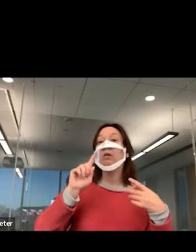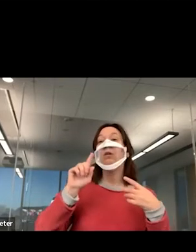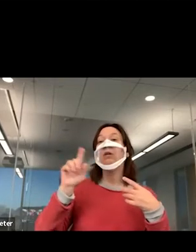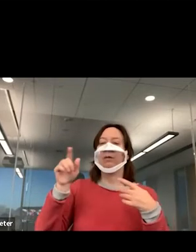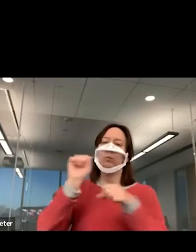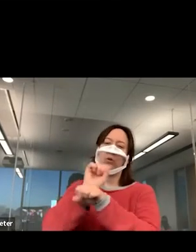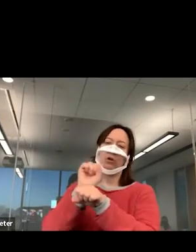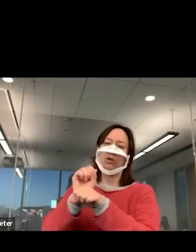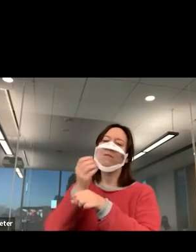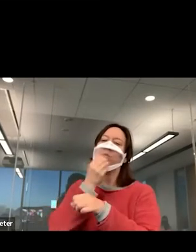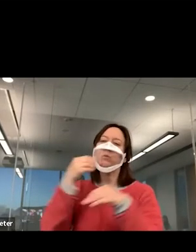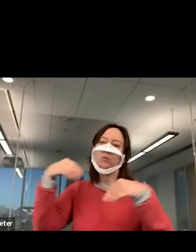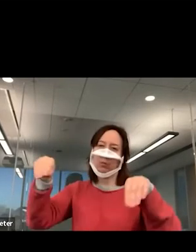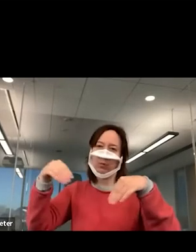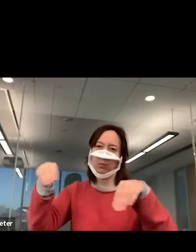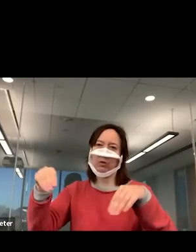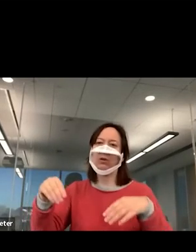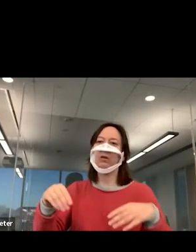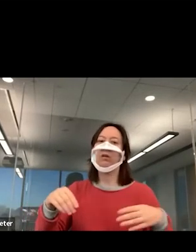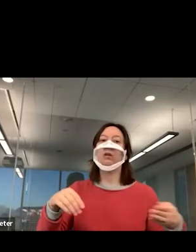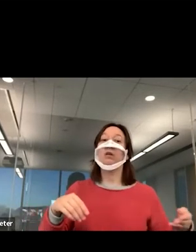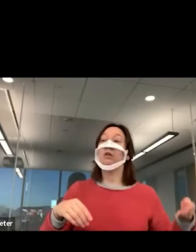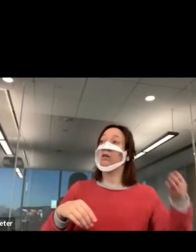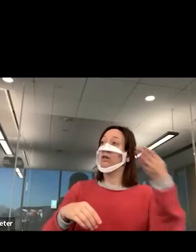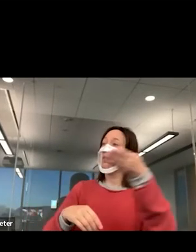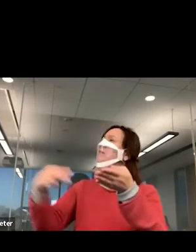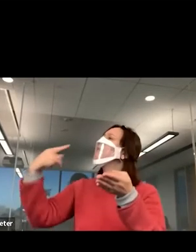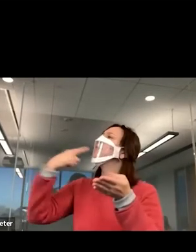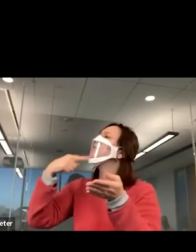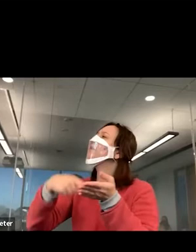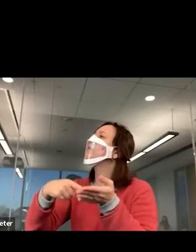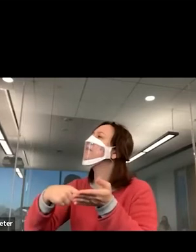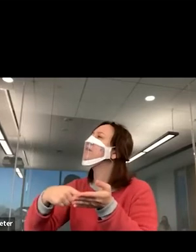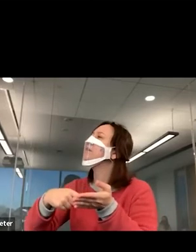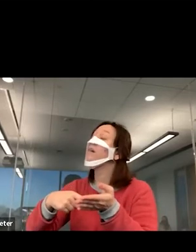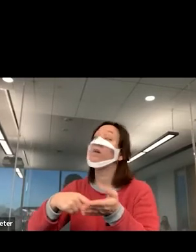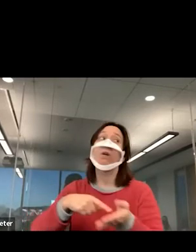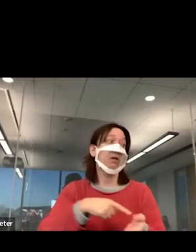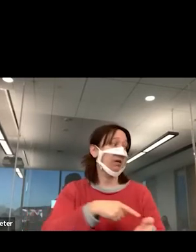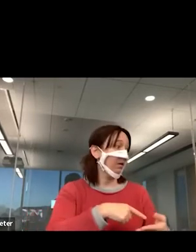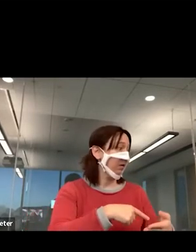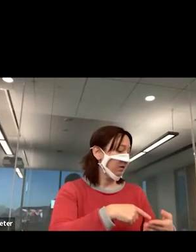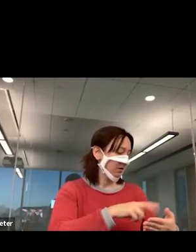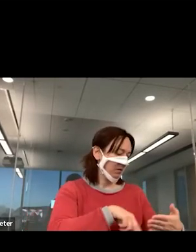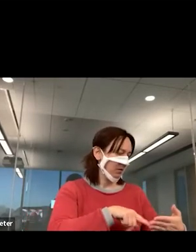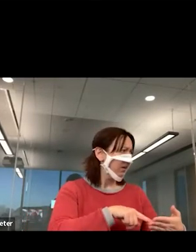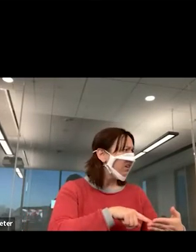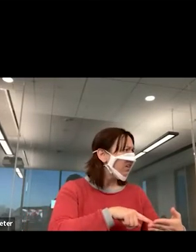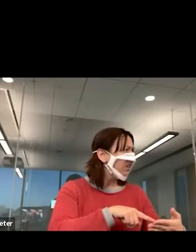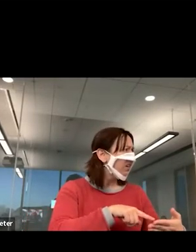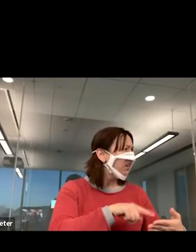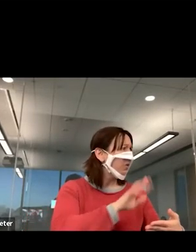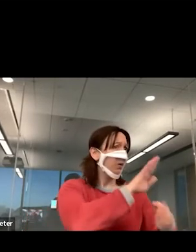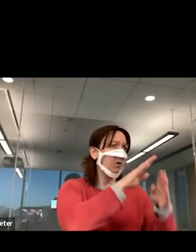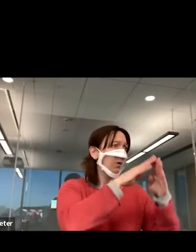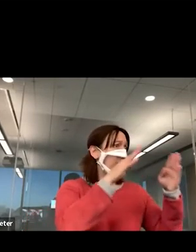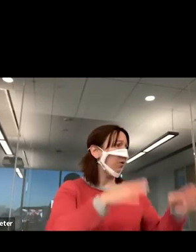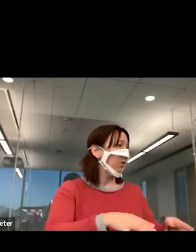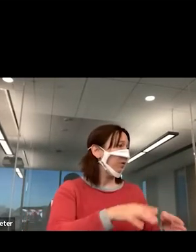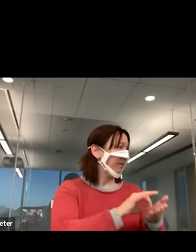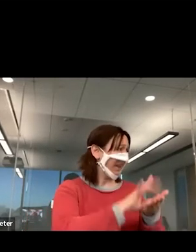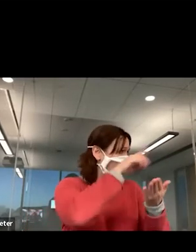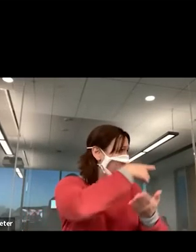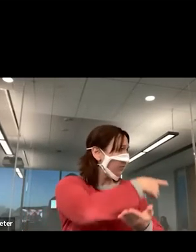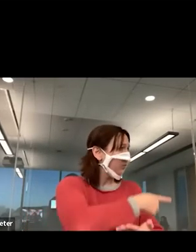and he told him he was being evicted from his apartment and so somehow someone got him you know